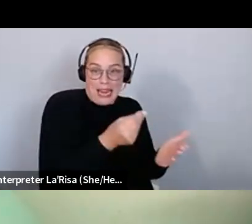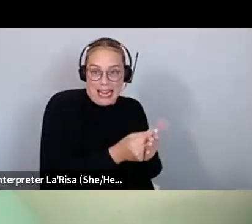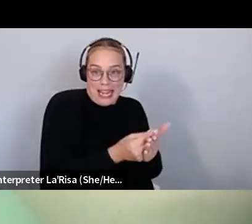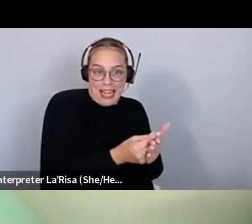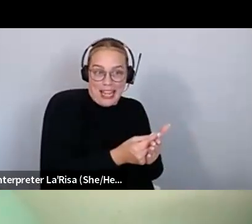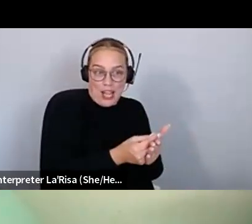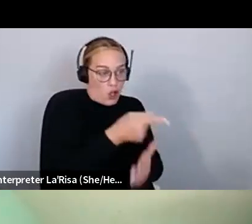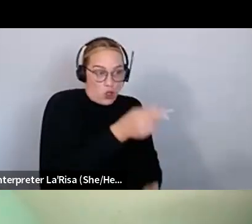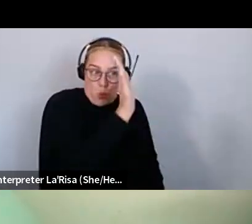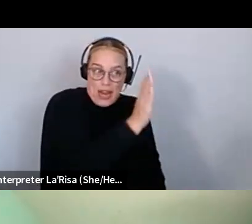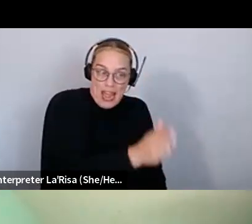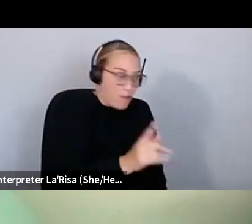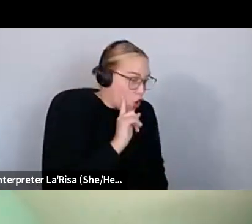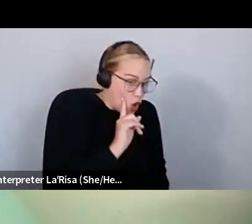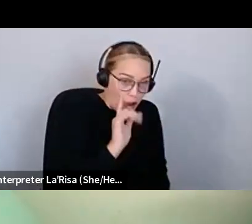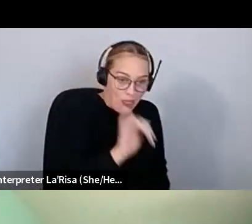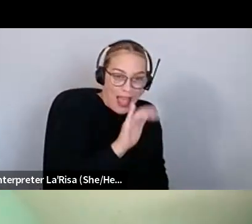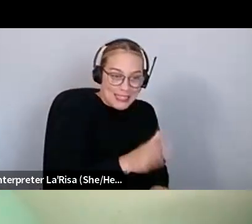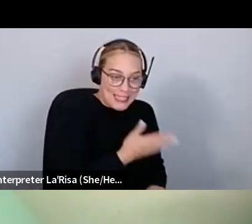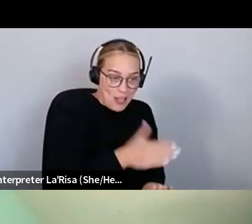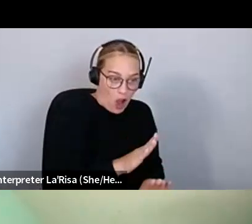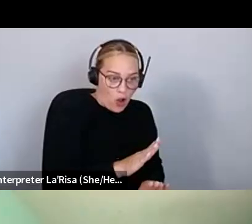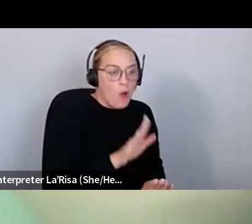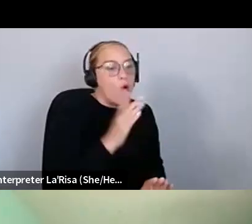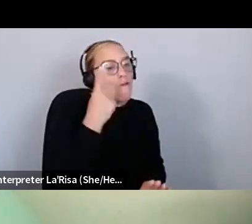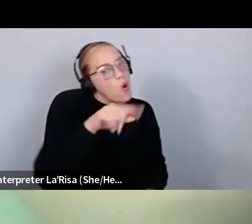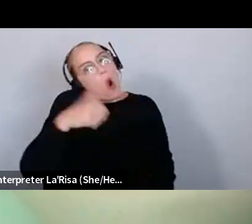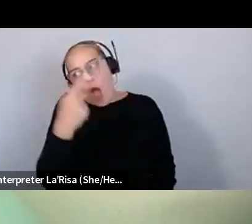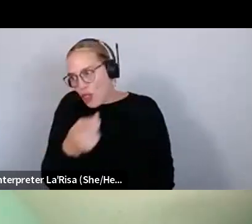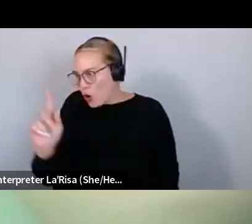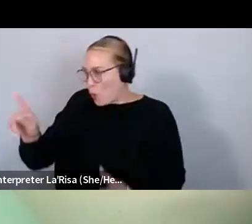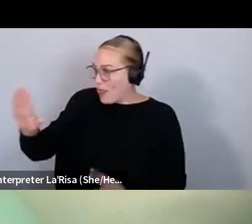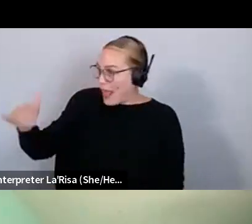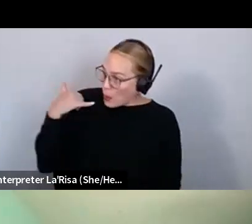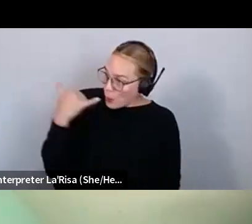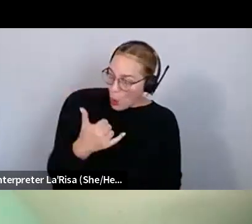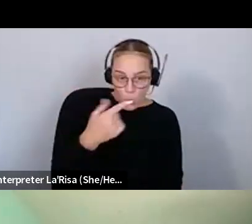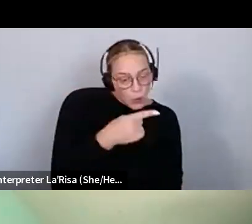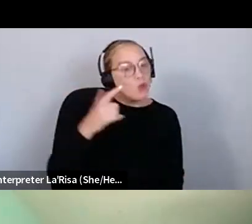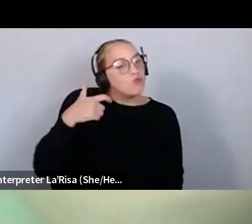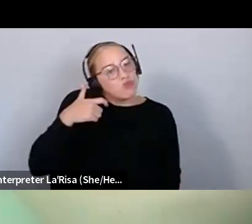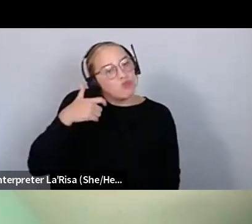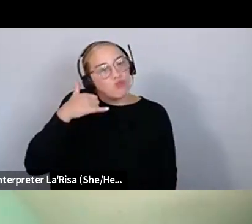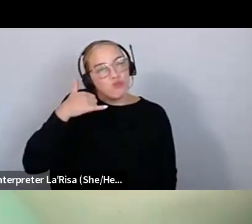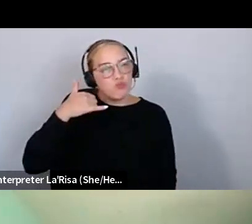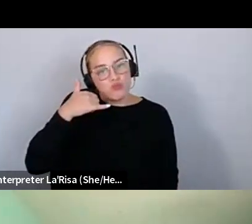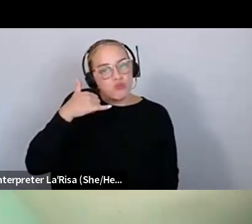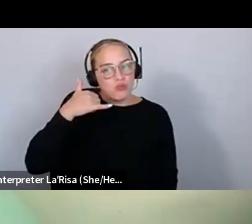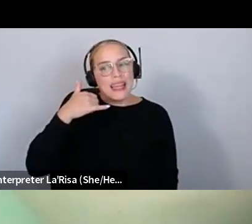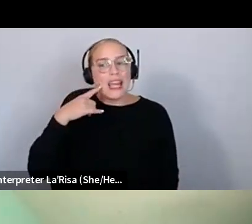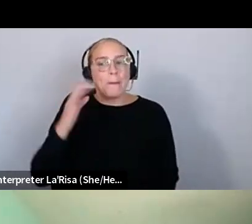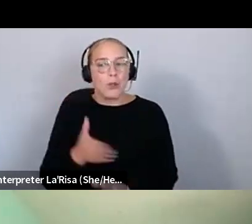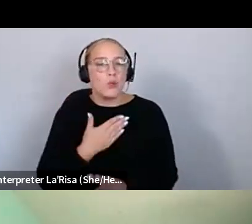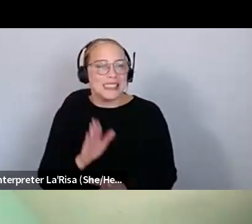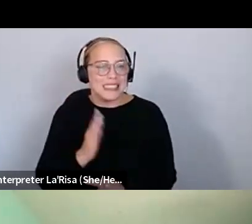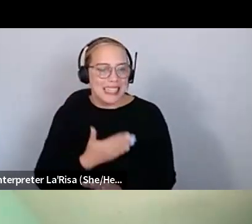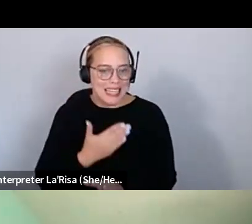phone ringing, they would get to hear a song. Note that you paid money and